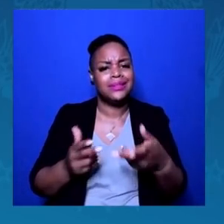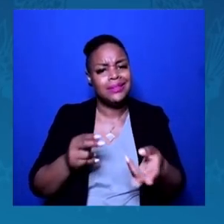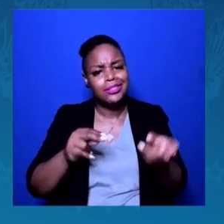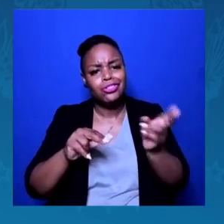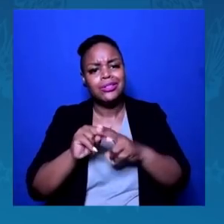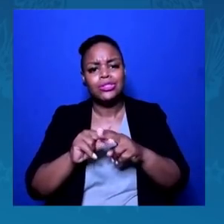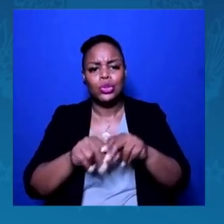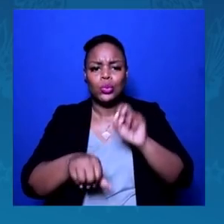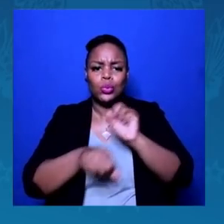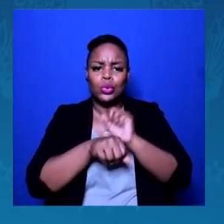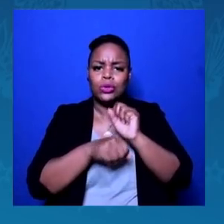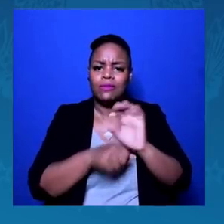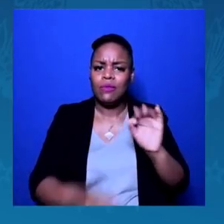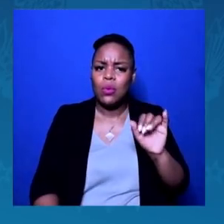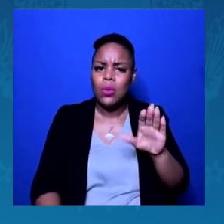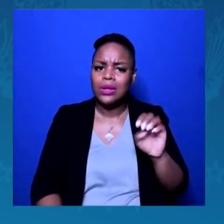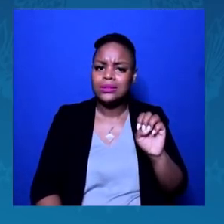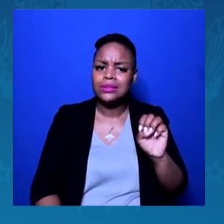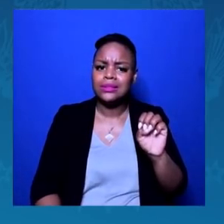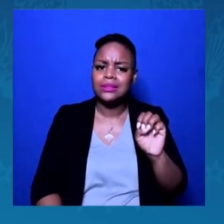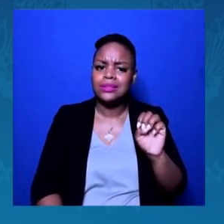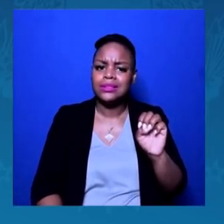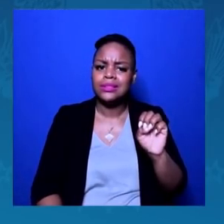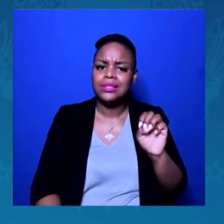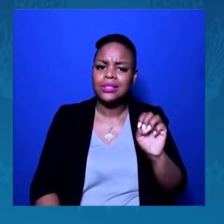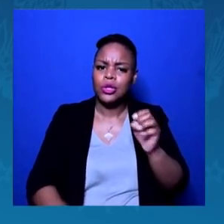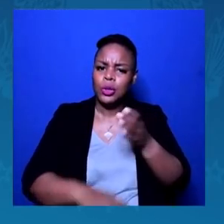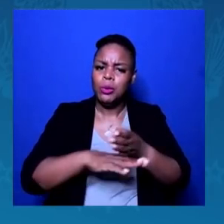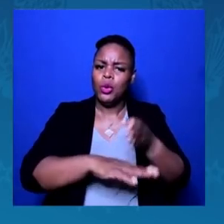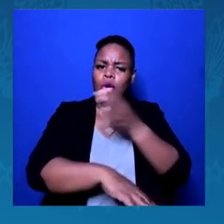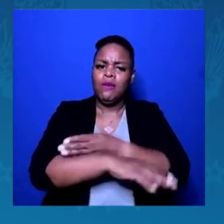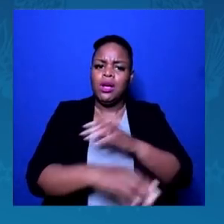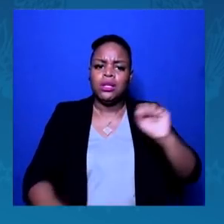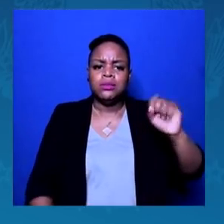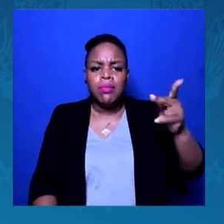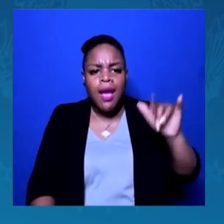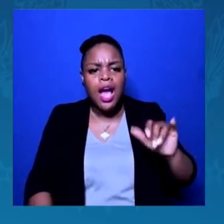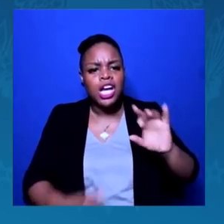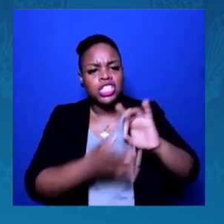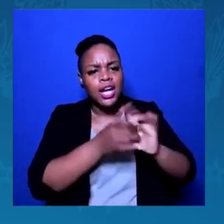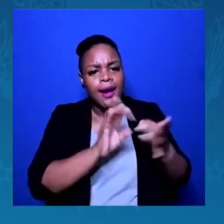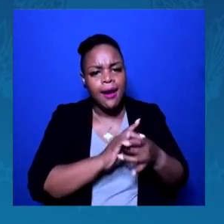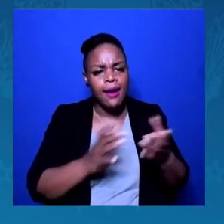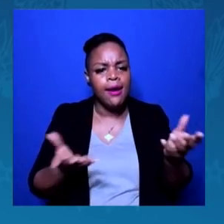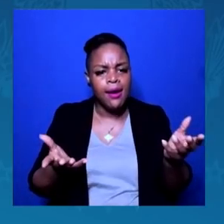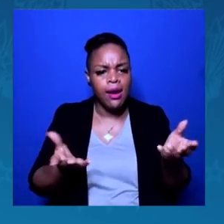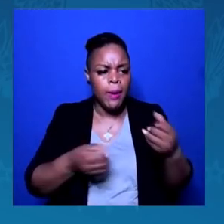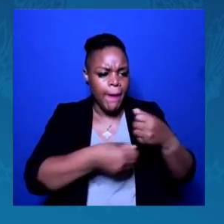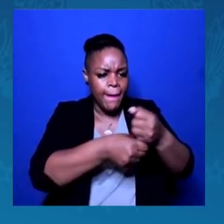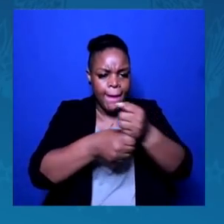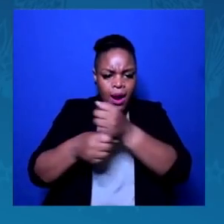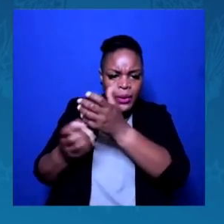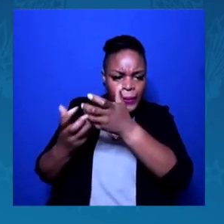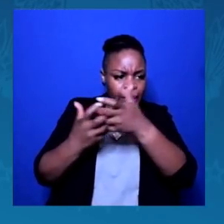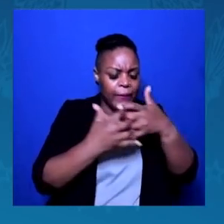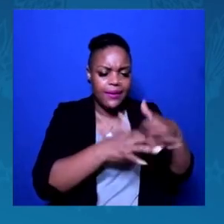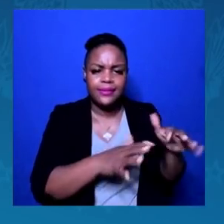So those are some of the many examples. But again, going through the list, it relates to that. It really relates to what we can do together.